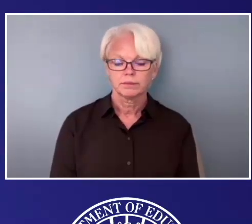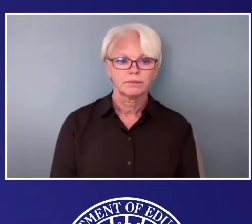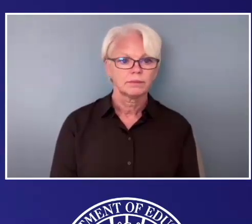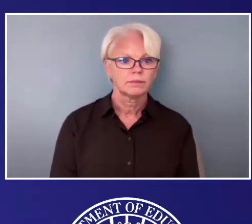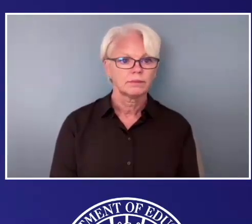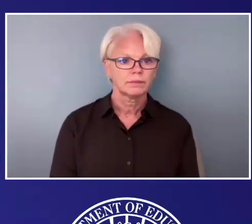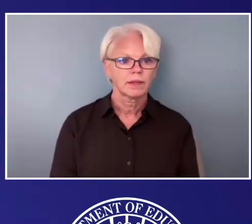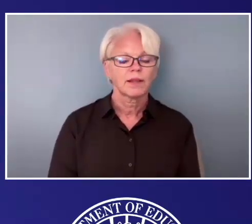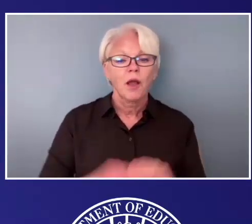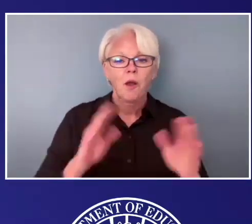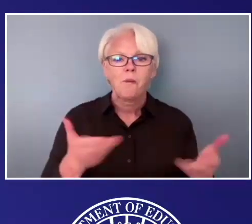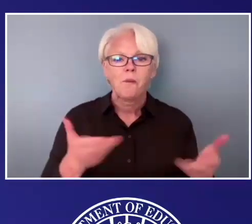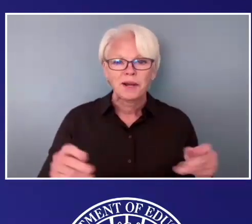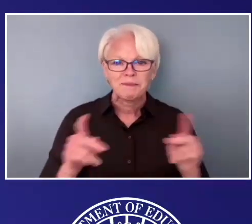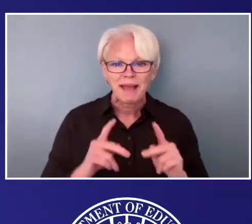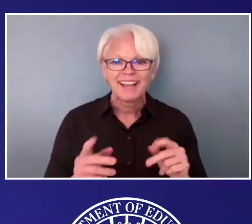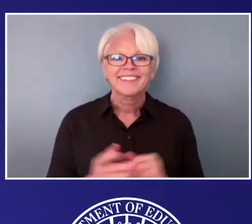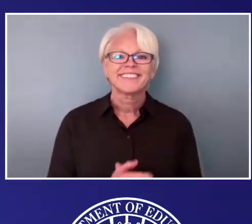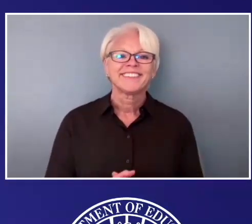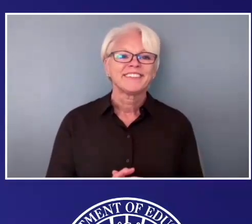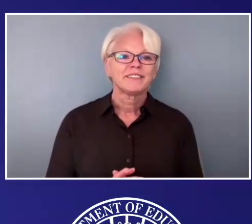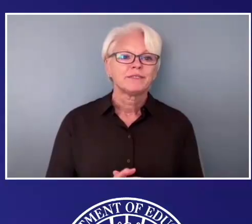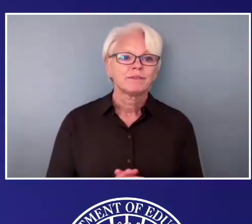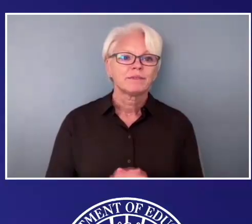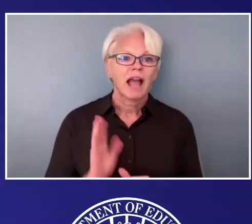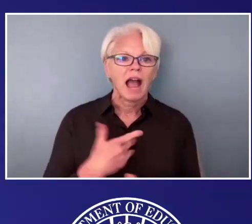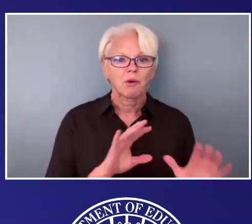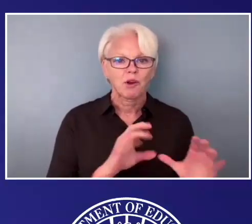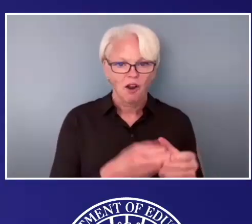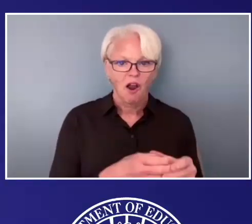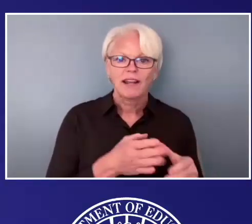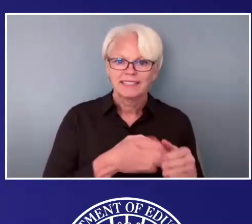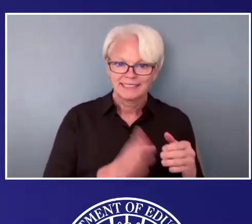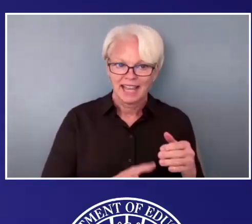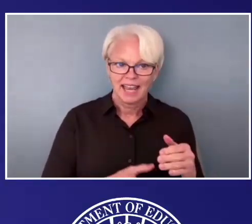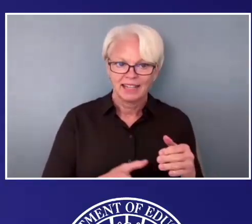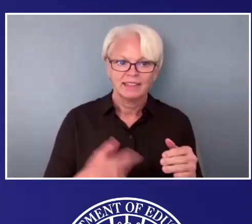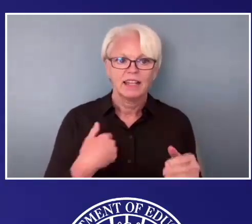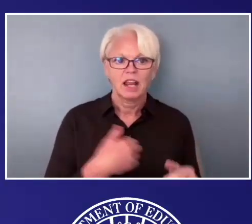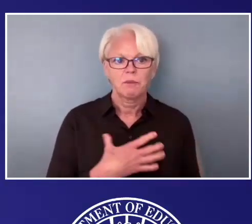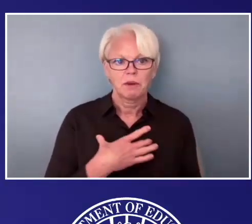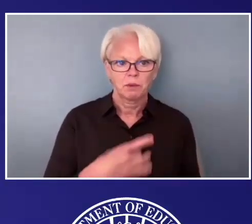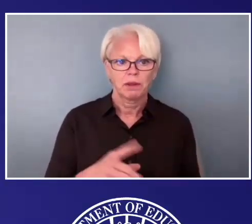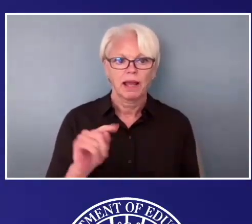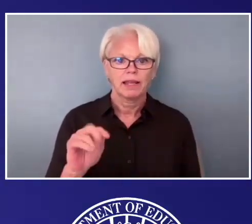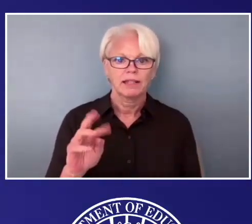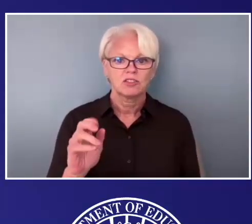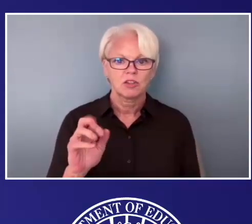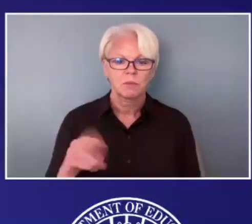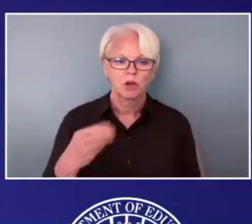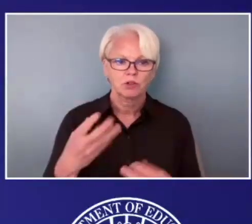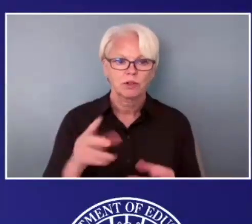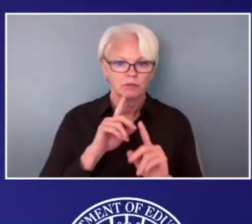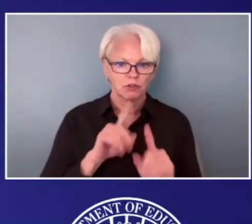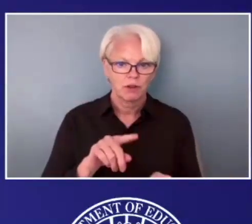Welcome back, everyone. Our caucus has ended, and we would like Tamar to give a report out on that caucus.